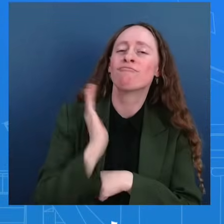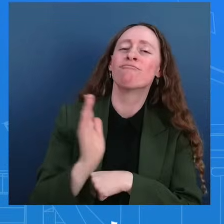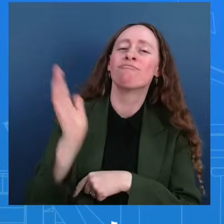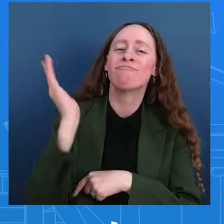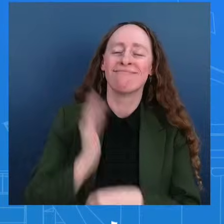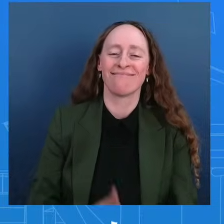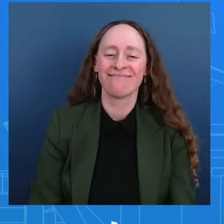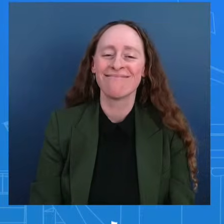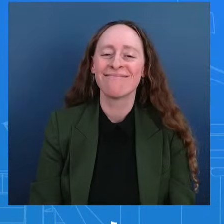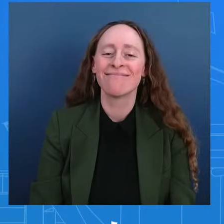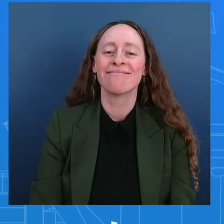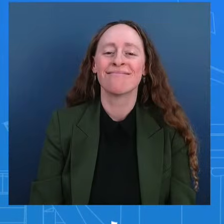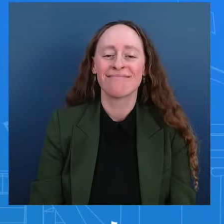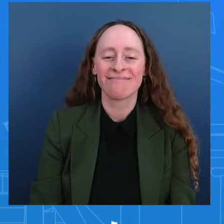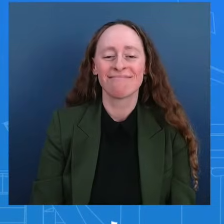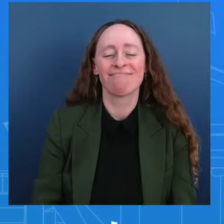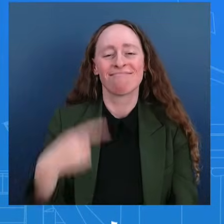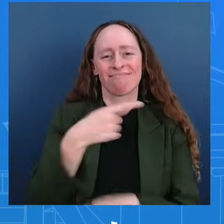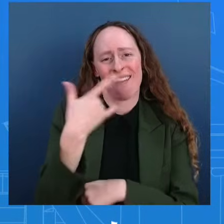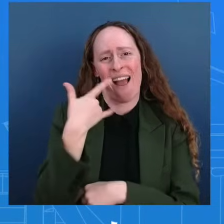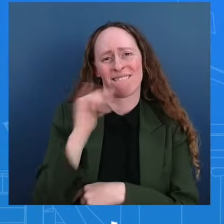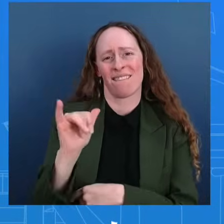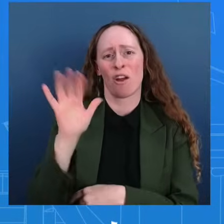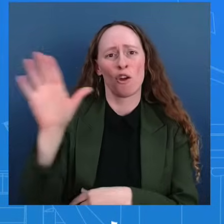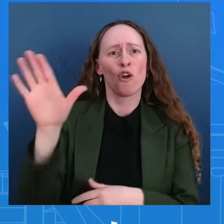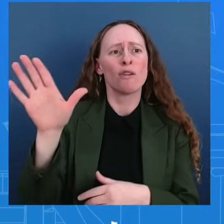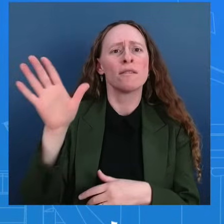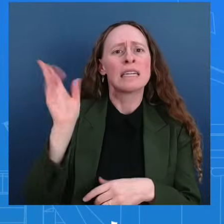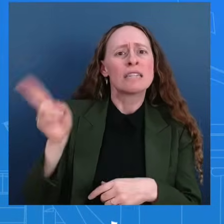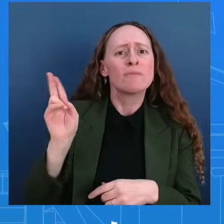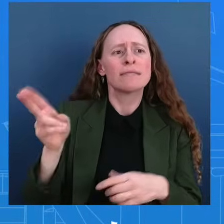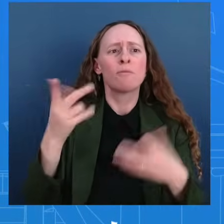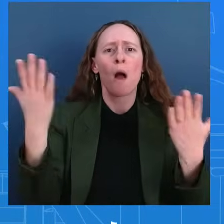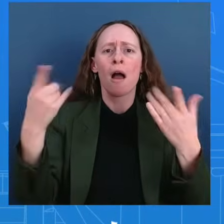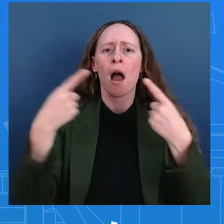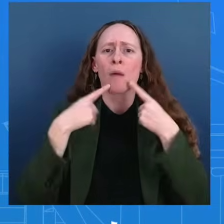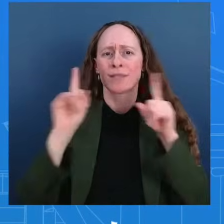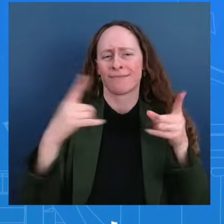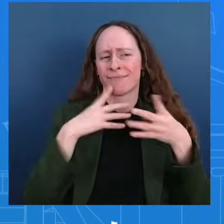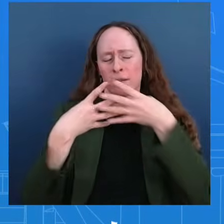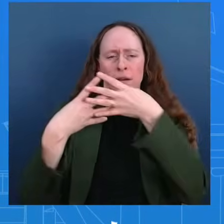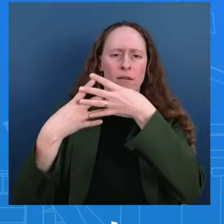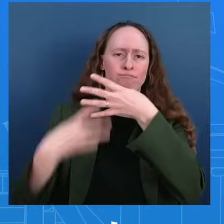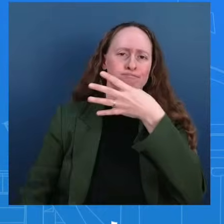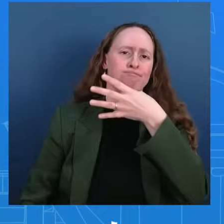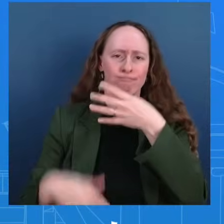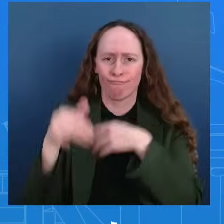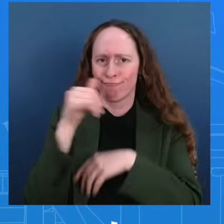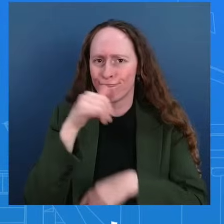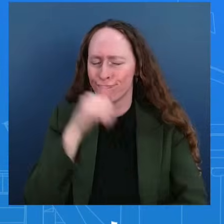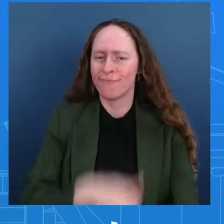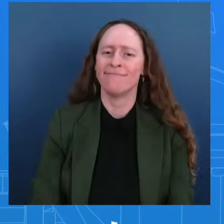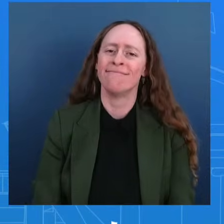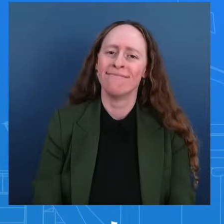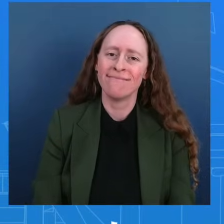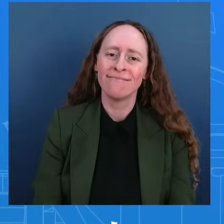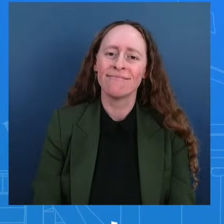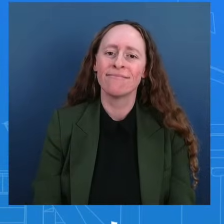And, you know -- and she’s done that with everything -- all the -- the headwinds that come at her,